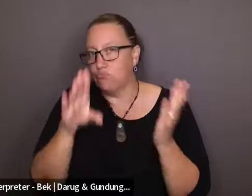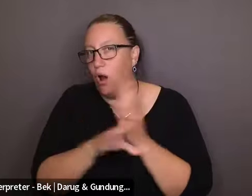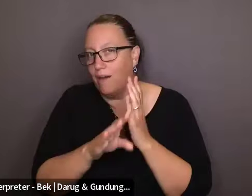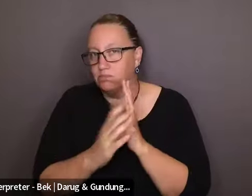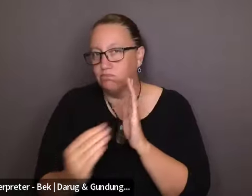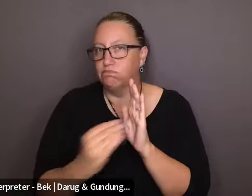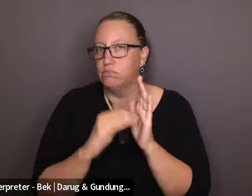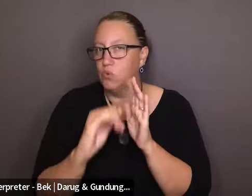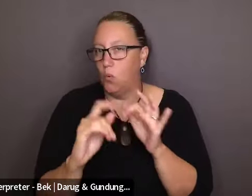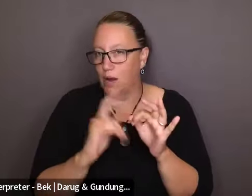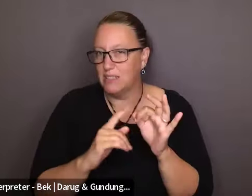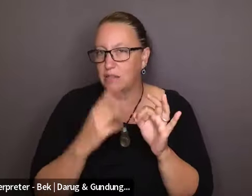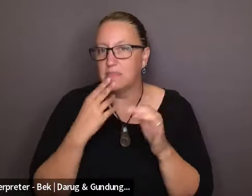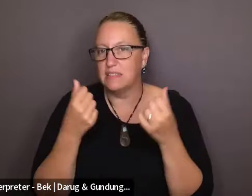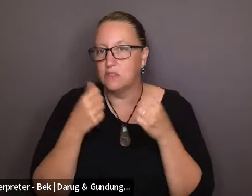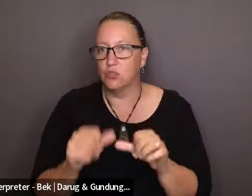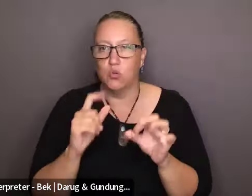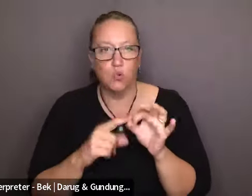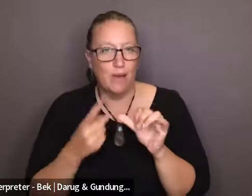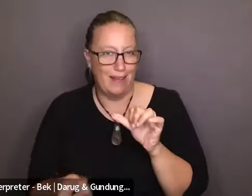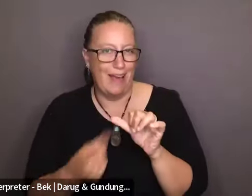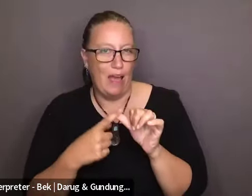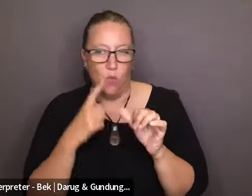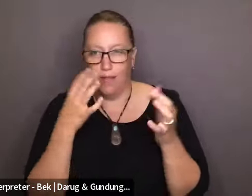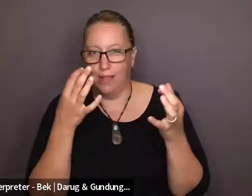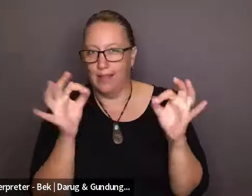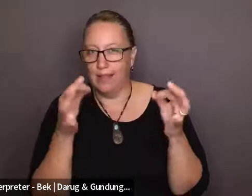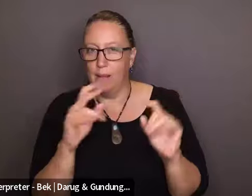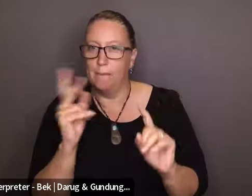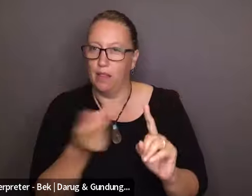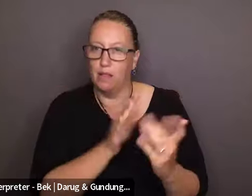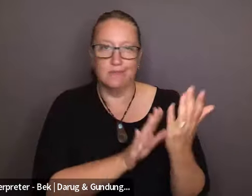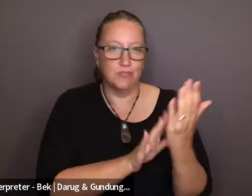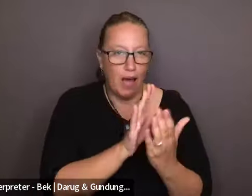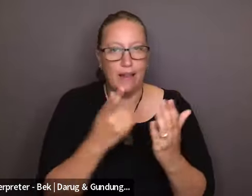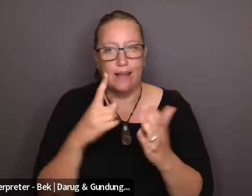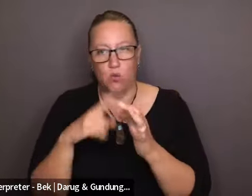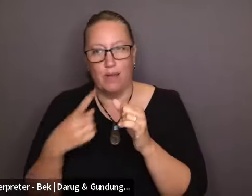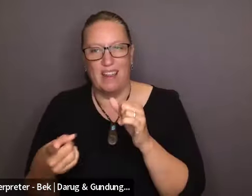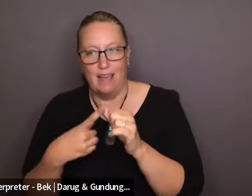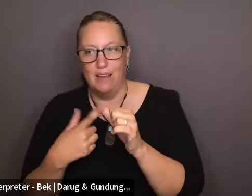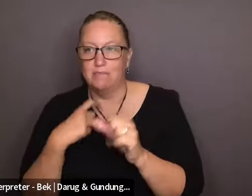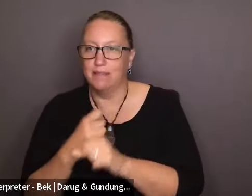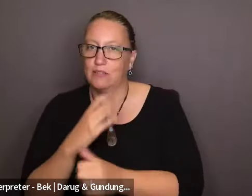on throughout this event, so if you prefer to remain anonymous or want to log your questions privately,